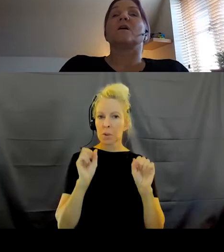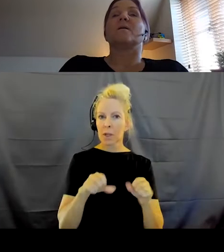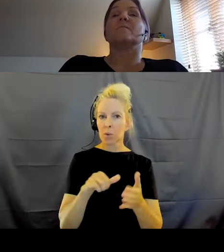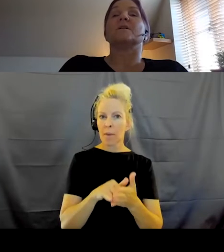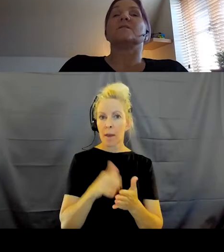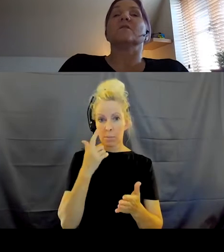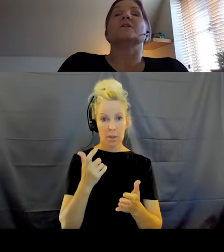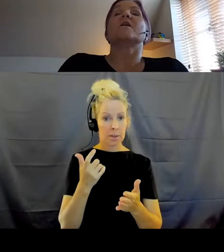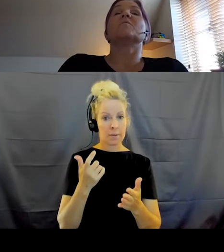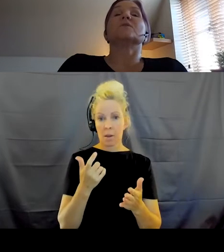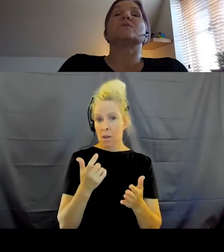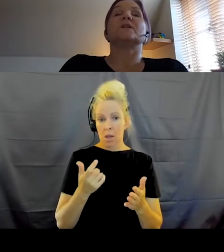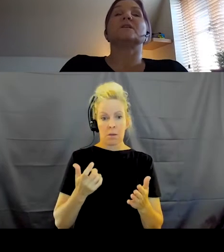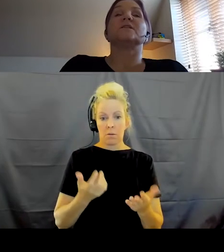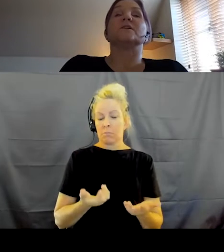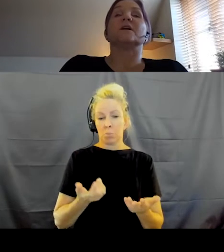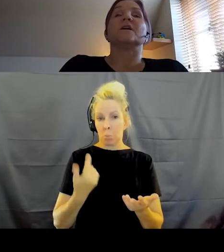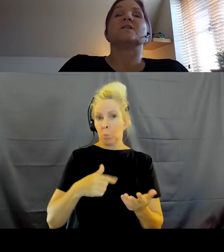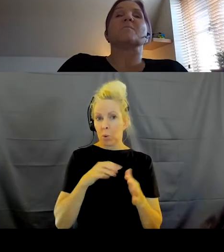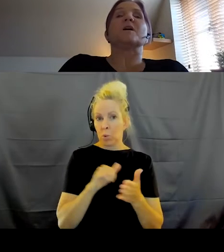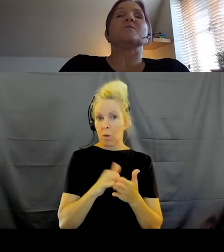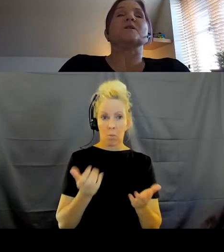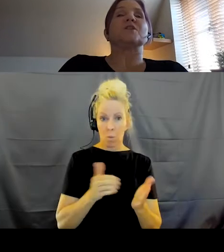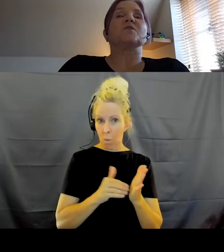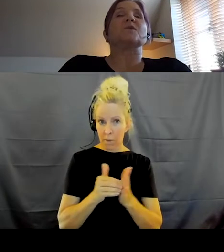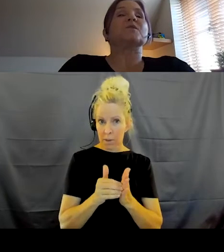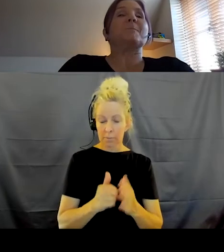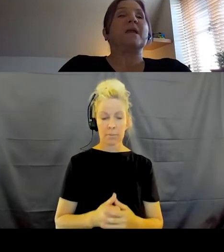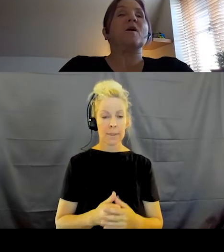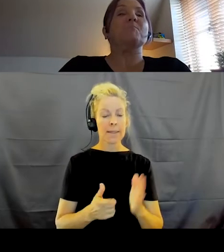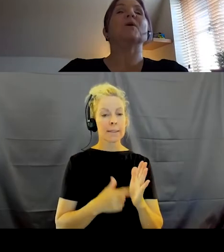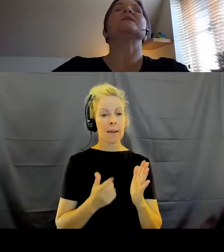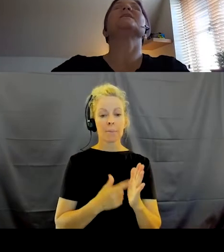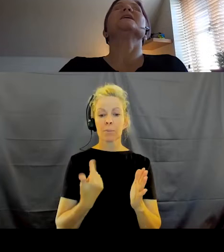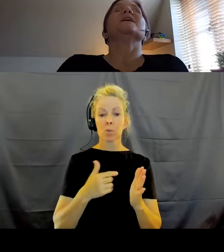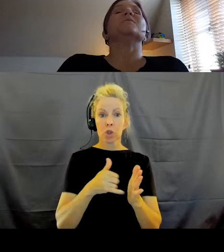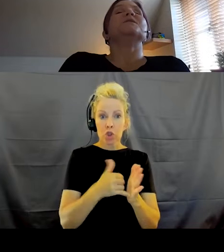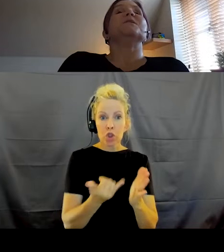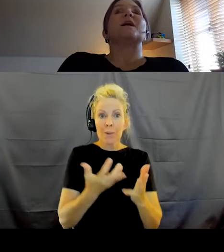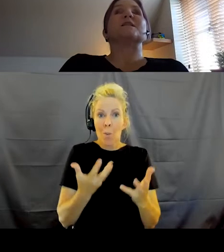time and it's not terrible to listen to. Sometimes we just want to make a point! And we do that in